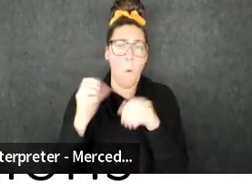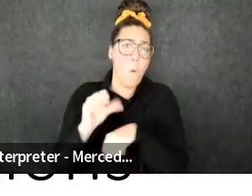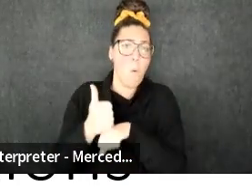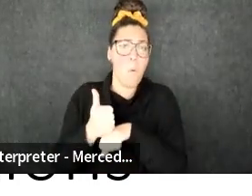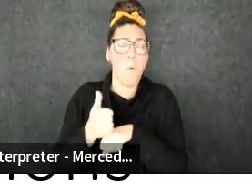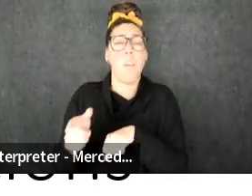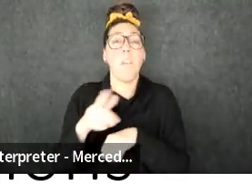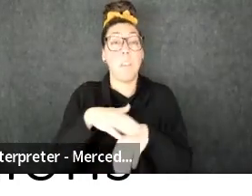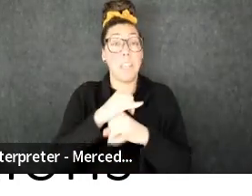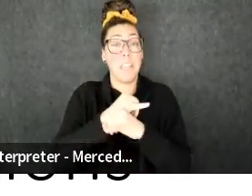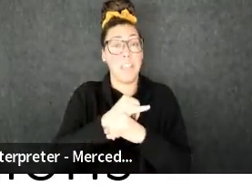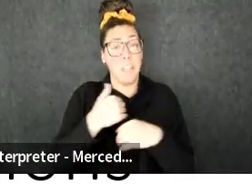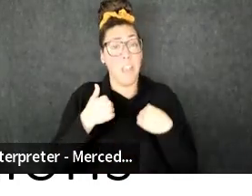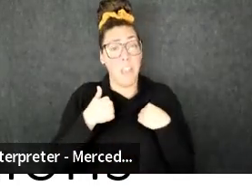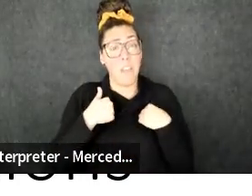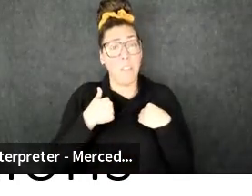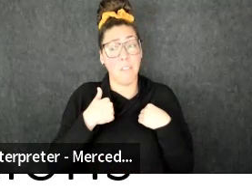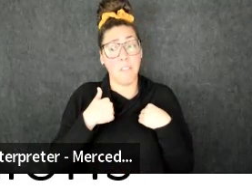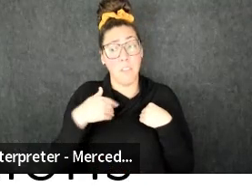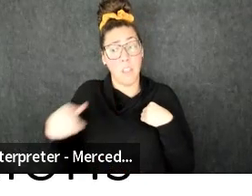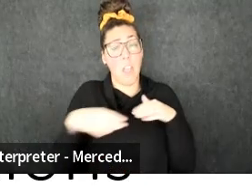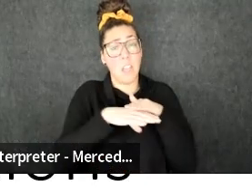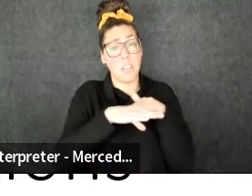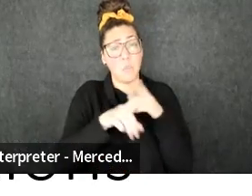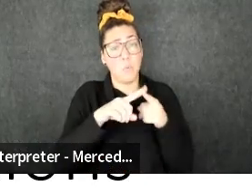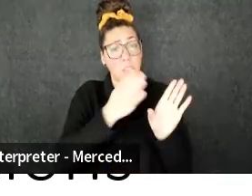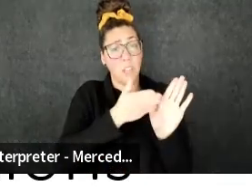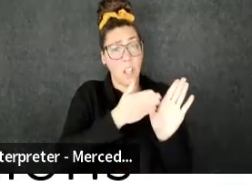There's students get access to psychologic services